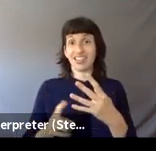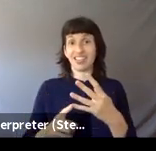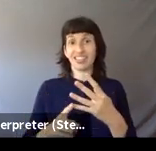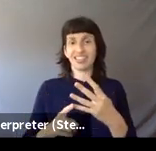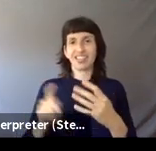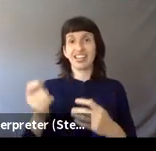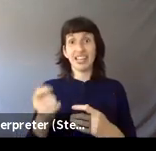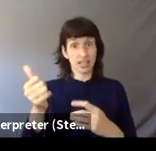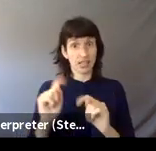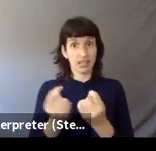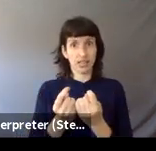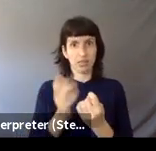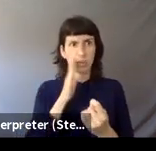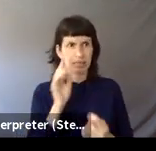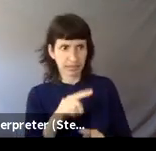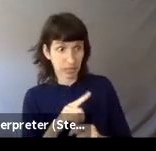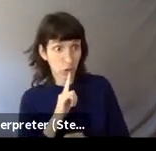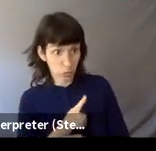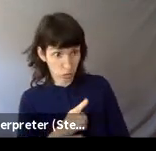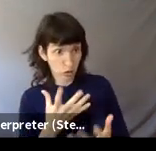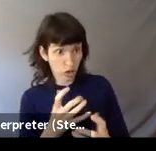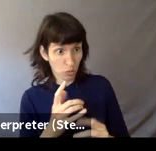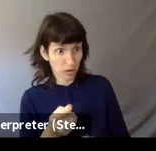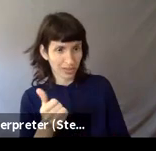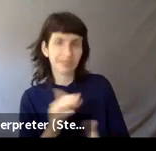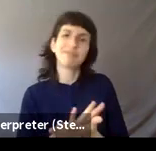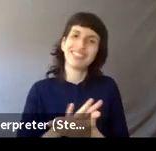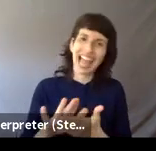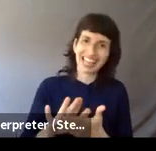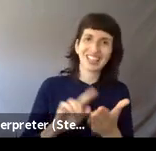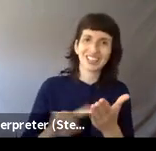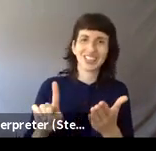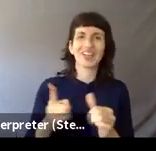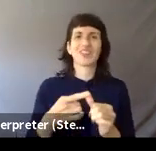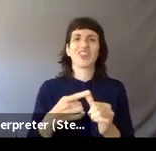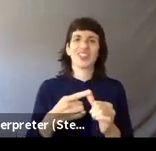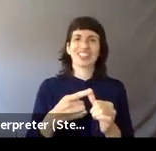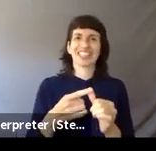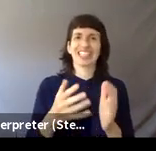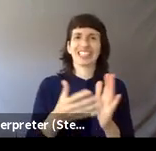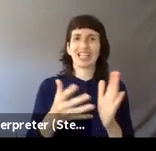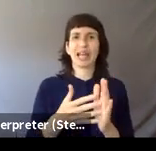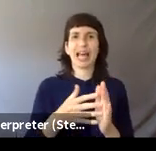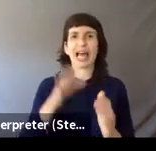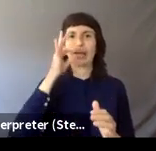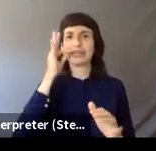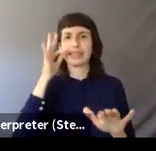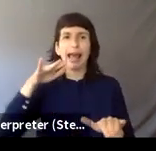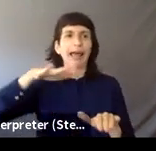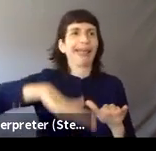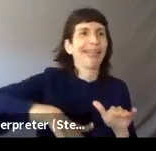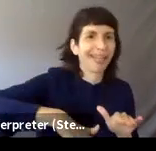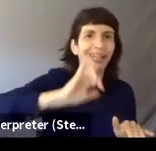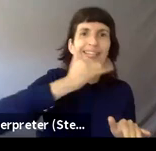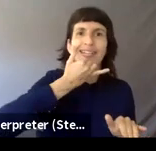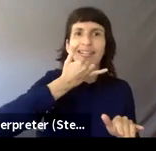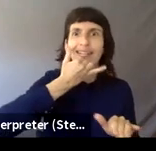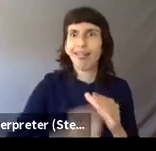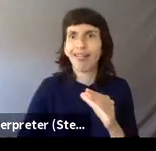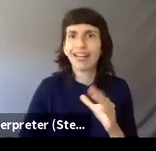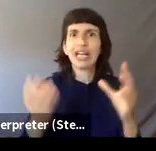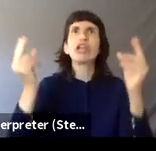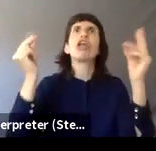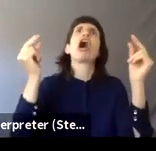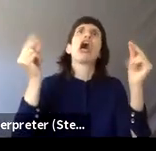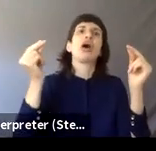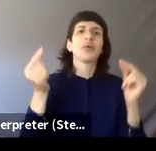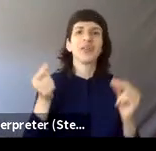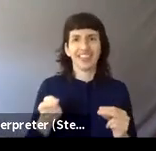If I go to those three little dots in the corner of that box, the very last option is delete the team.